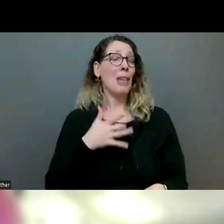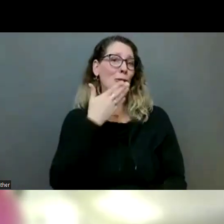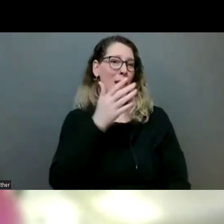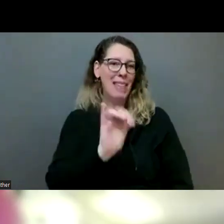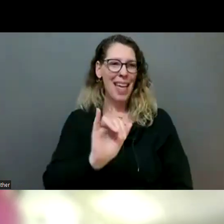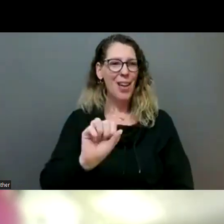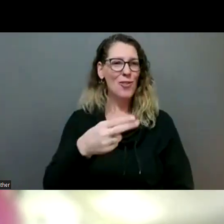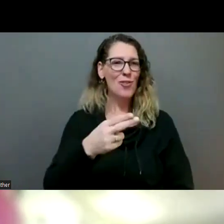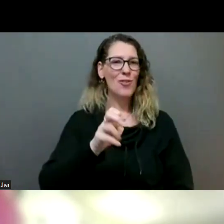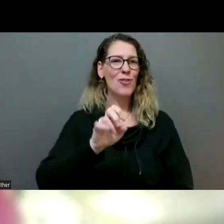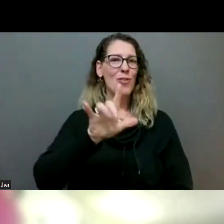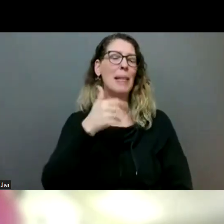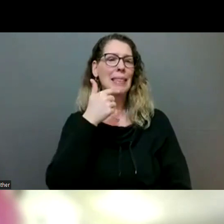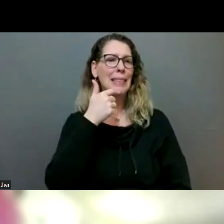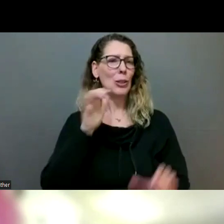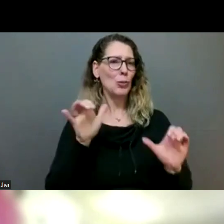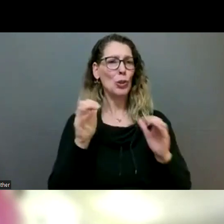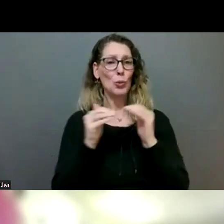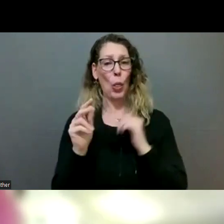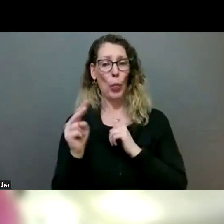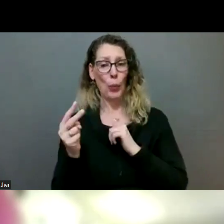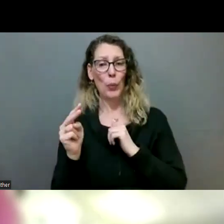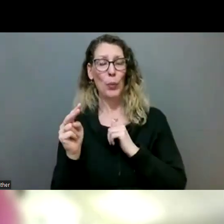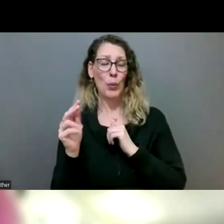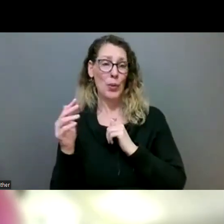to do those Tier 3 interventions, you feel like you're helping, you're doing you